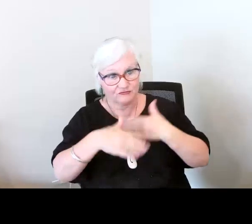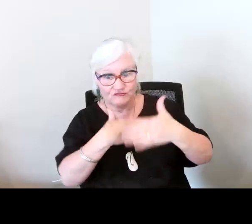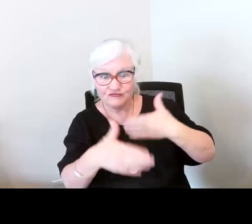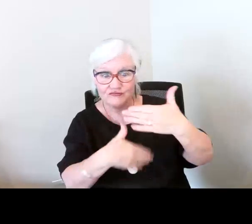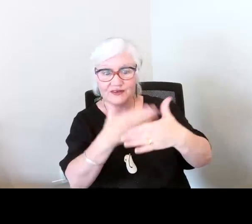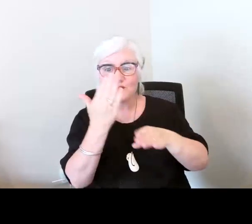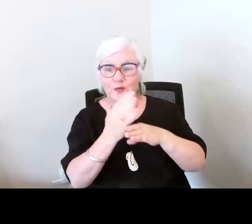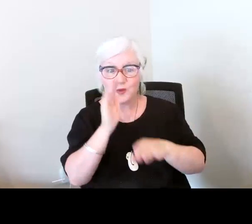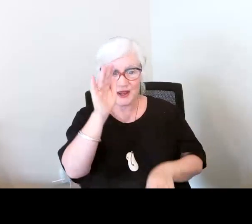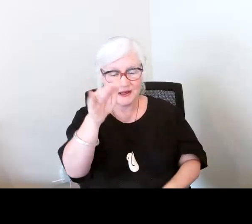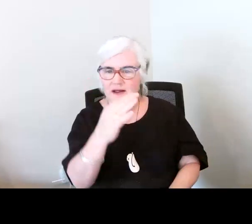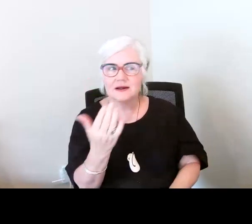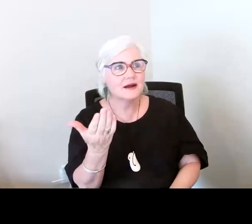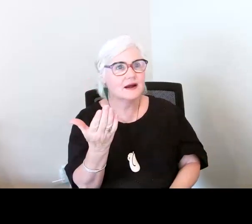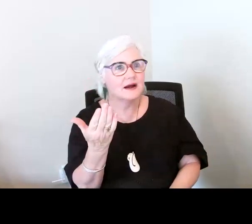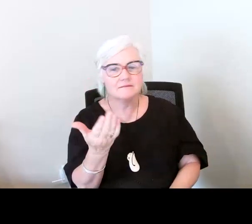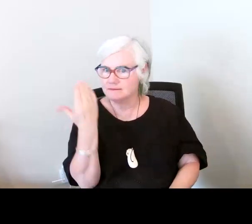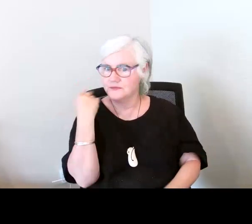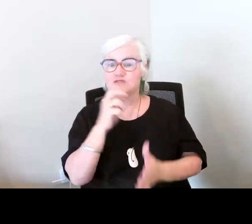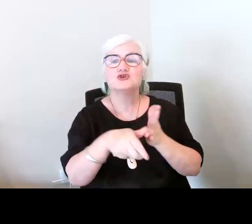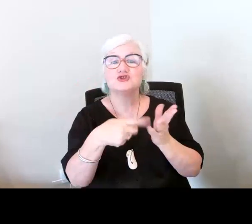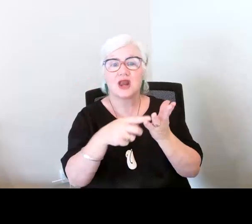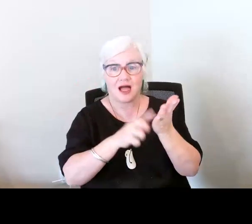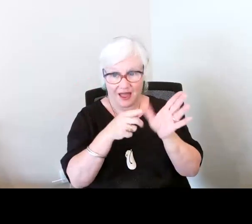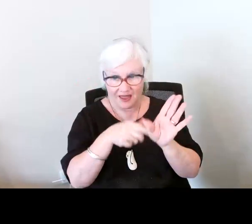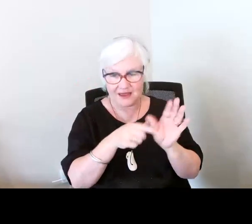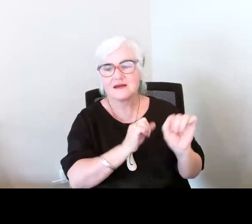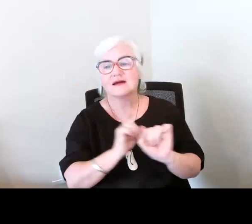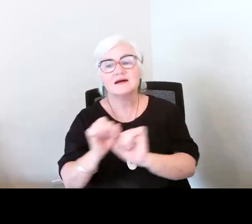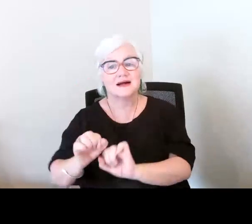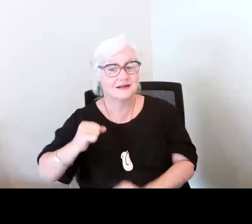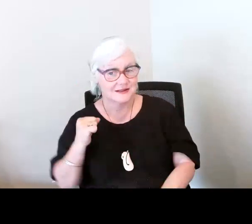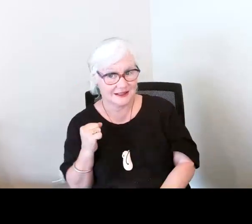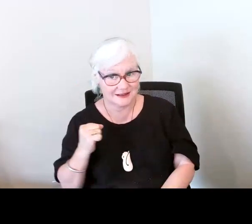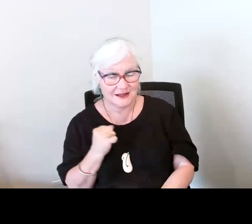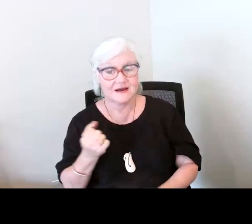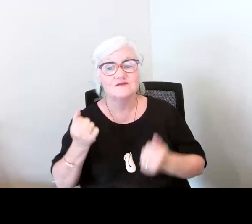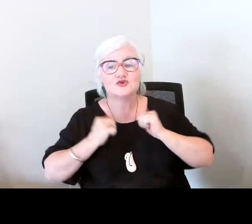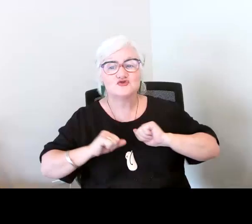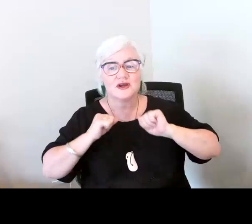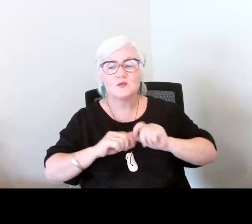In July, I went down to Dunedin for training with the Donald Beasley Institute.